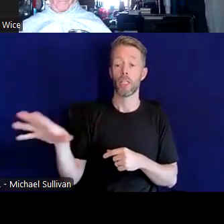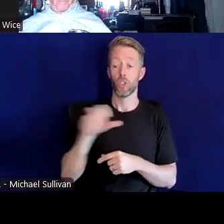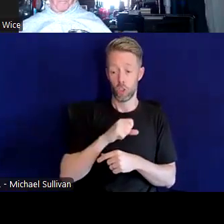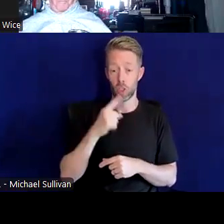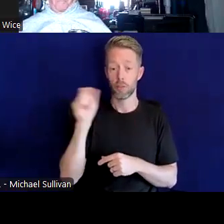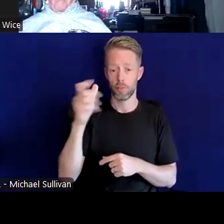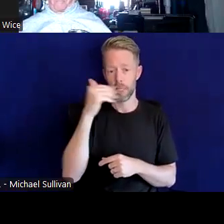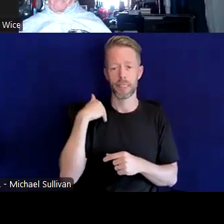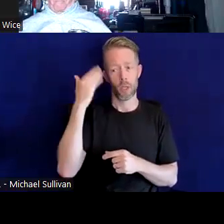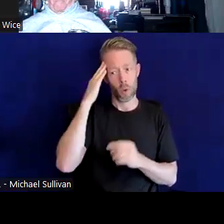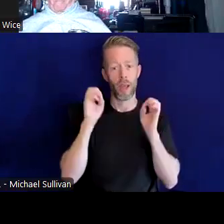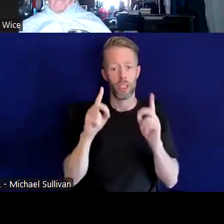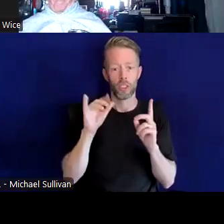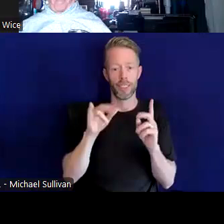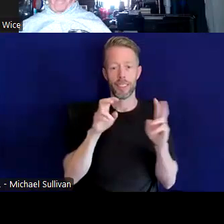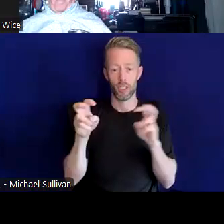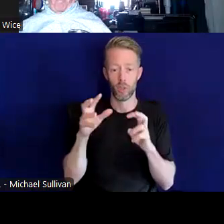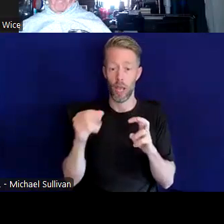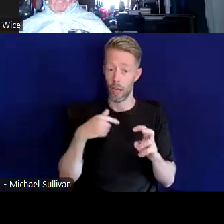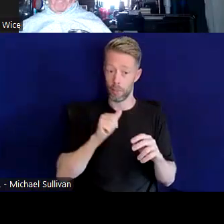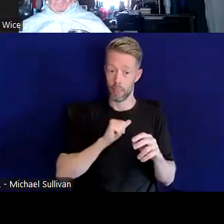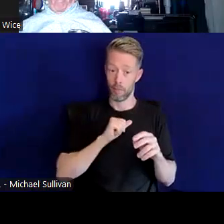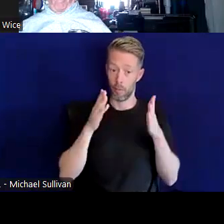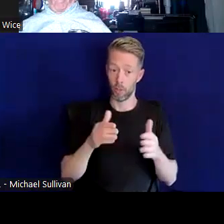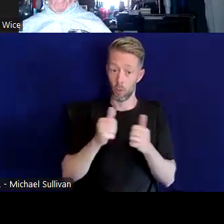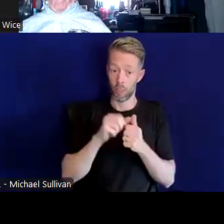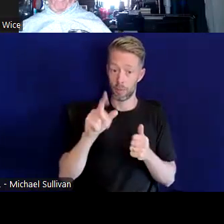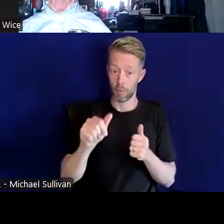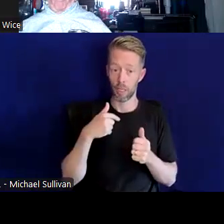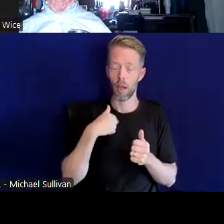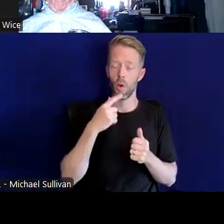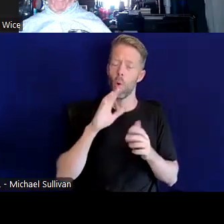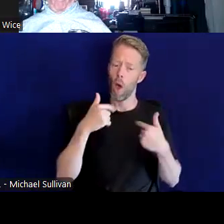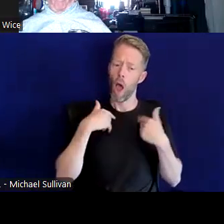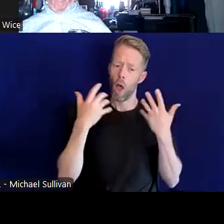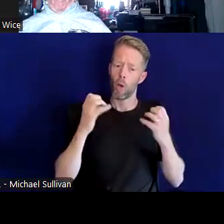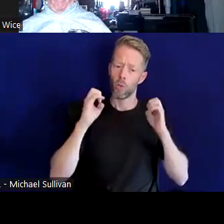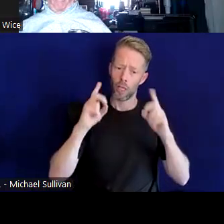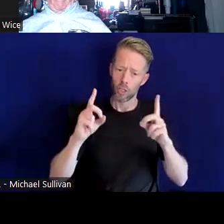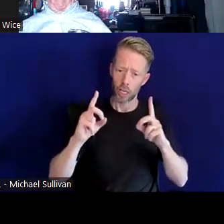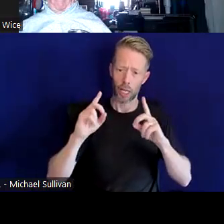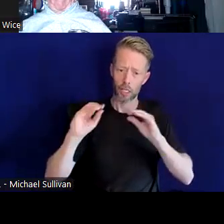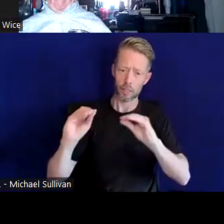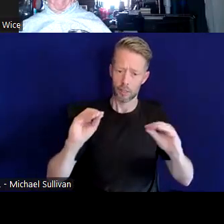I took it because I knew disability person myself I said education was an issue and as a